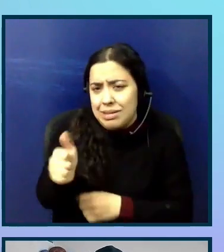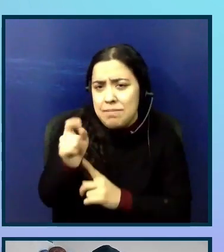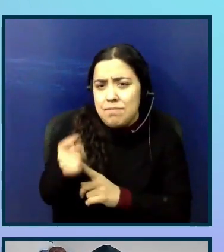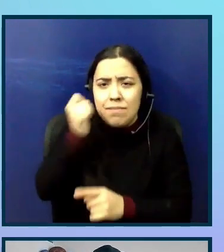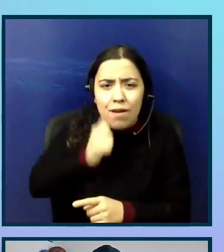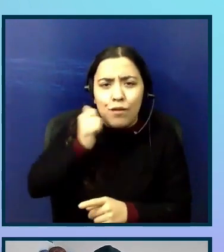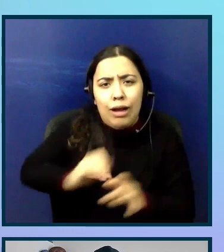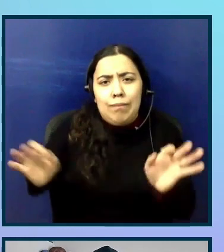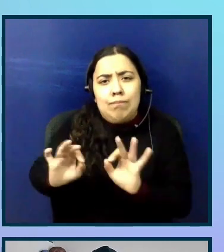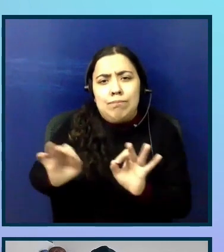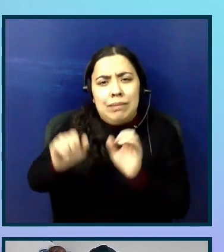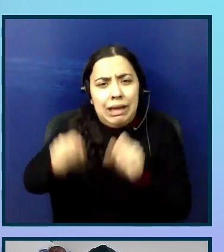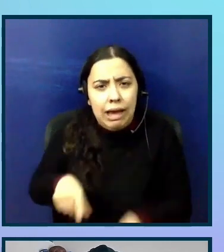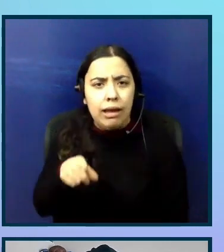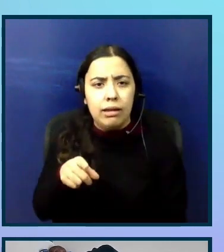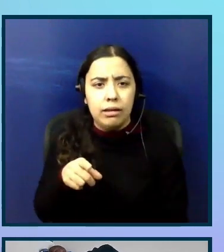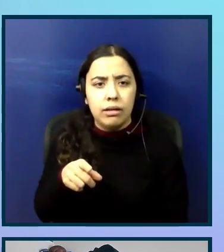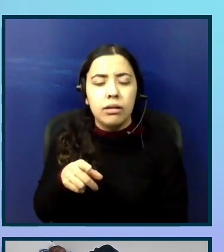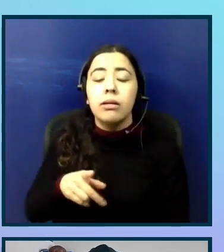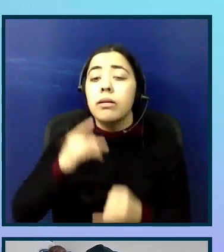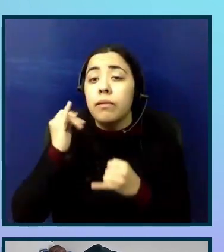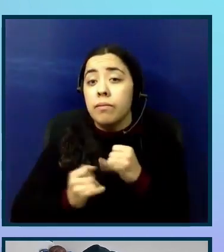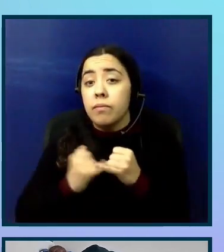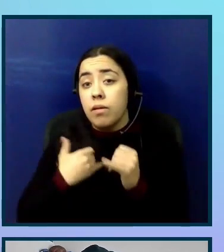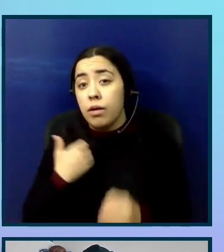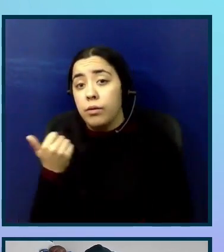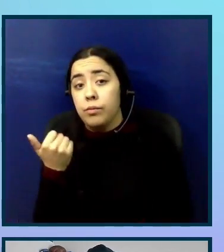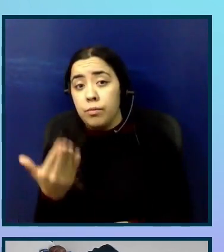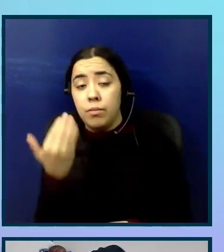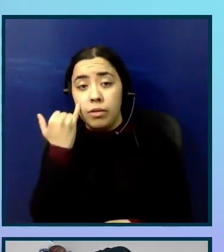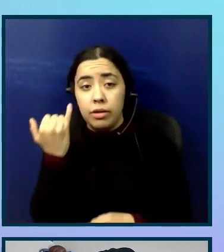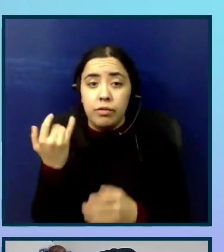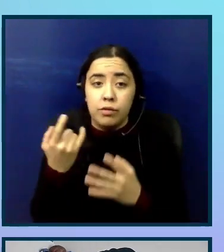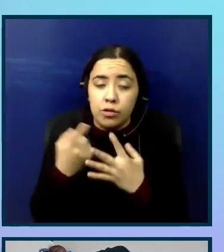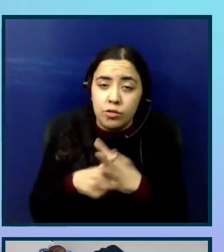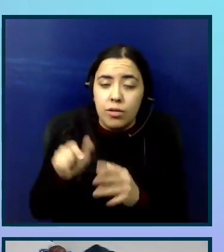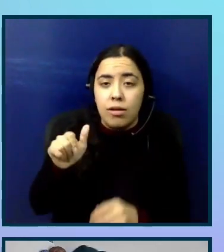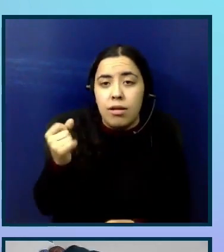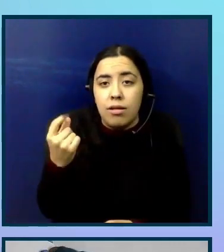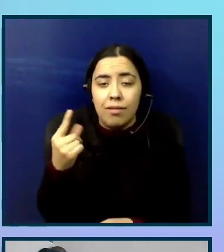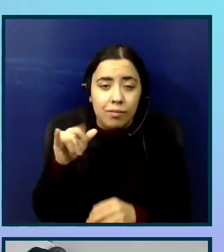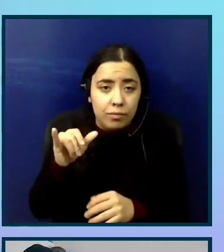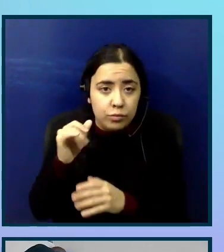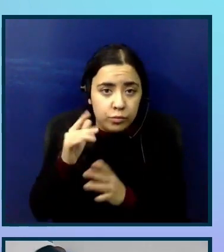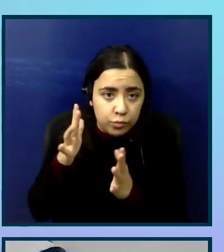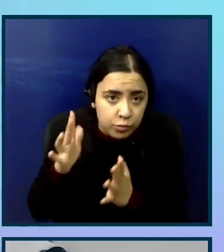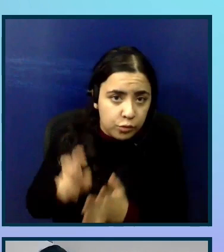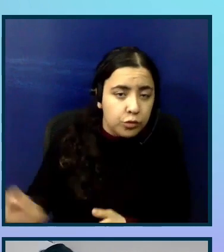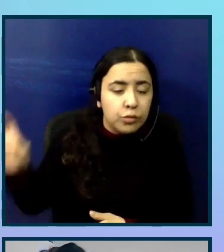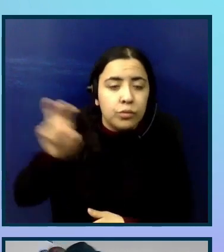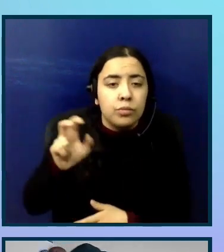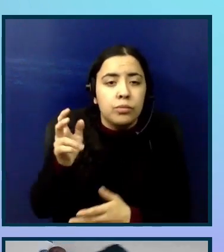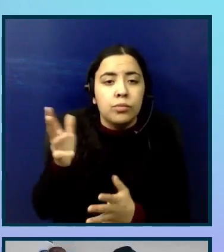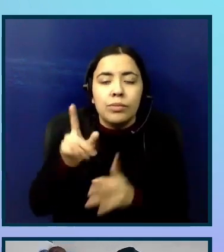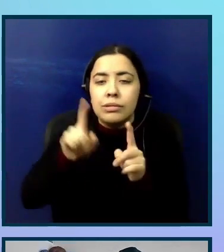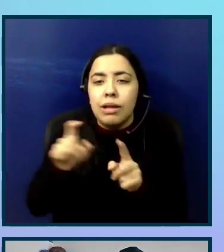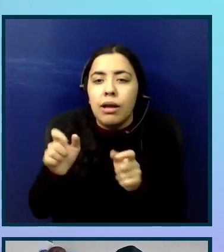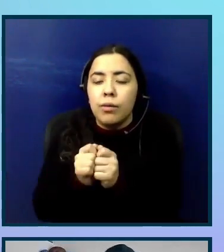The final piece that I suggest for anybody who's starting their A11y journeys, get people on board. Do testing with a keyboard and trust me,